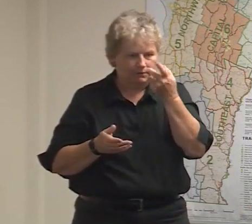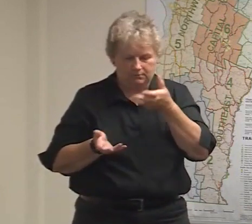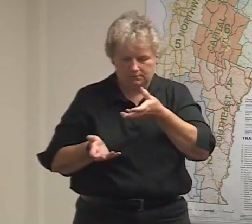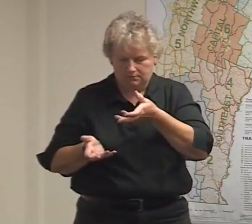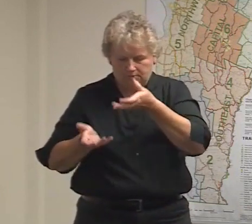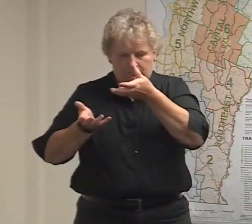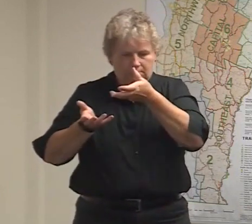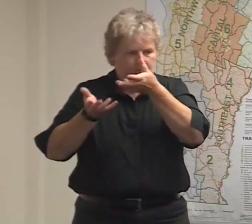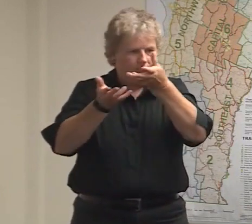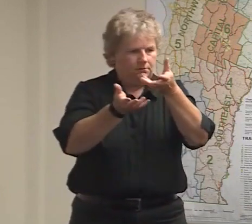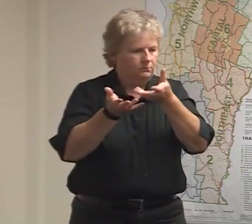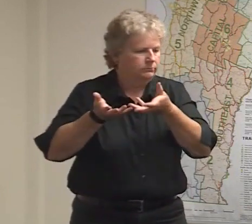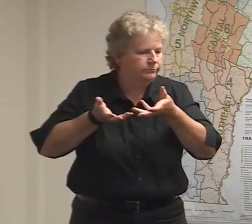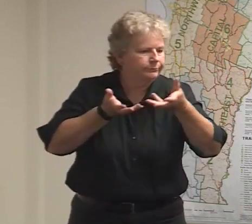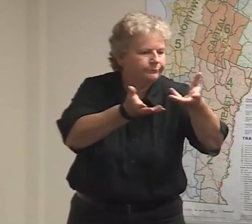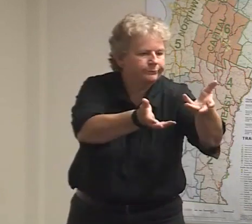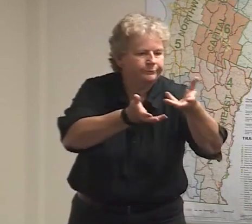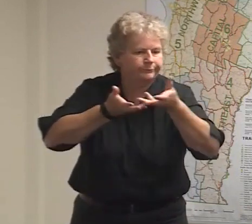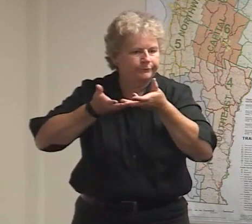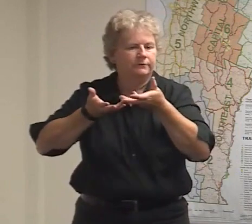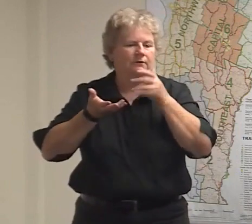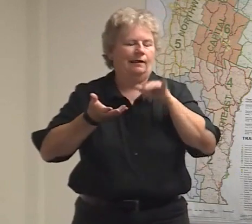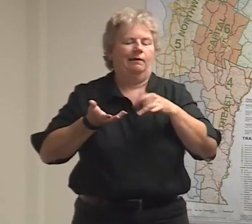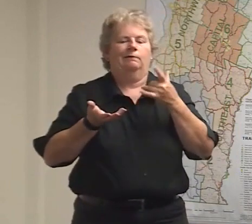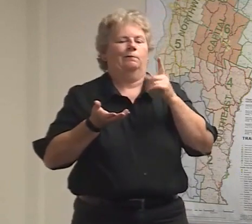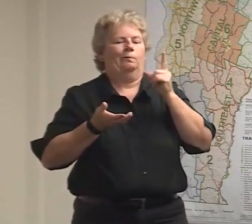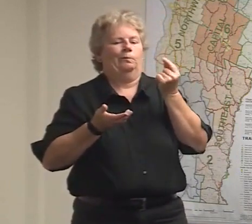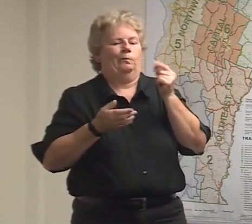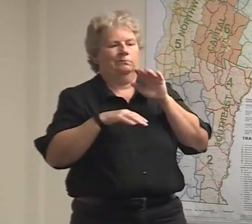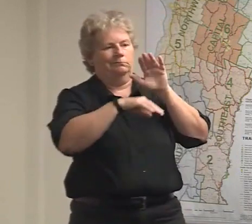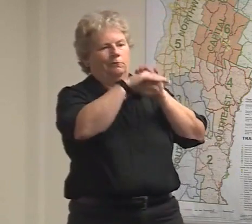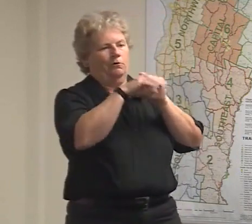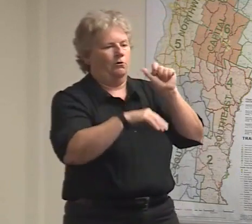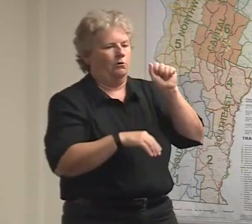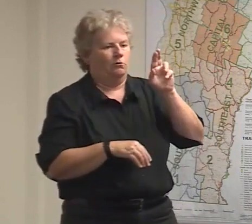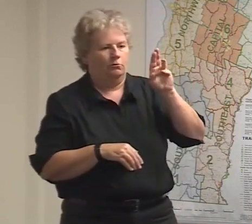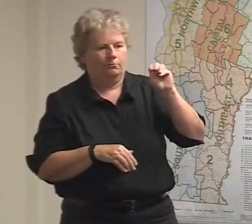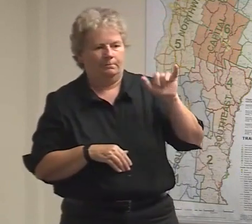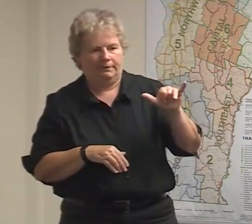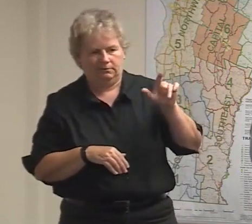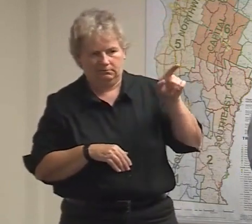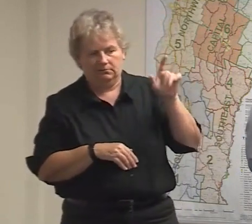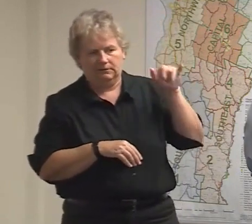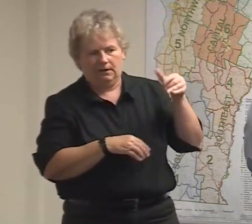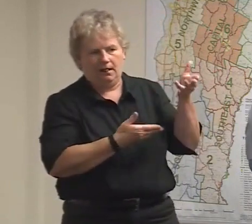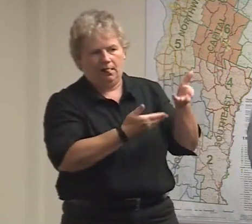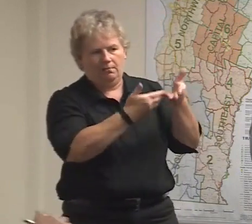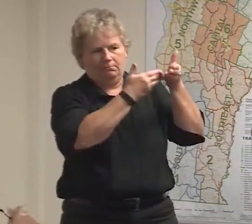THAT HASN’T HAPPENED YET. WE WE’VE LEANED FORWARD TO SEE WHERE THOSE ARE AVAILABLE IF WE DO NEED THEM.